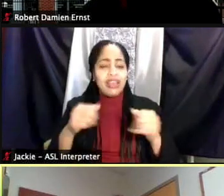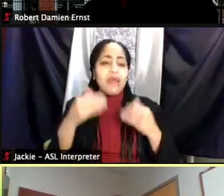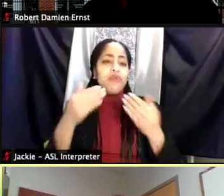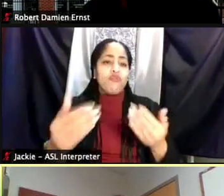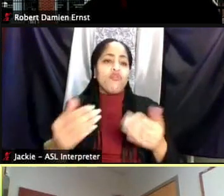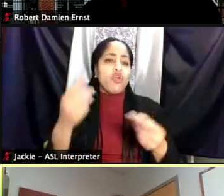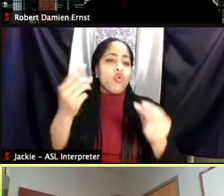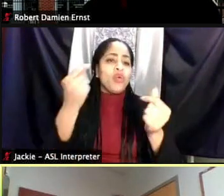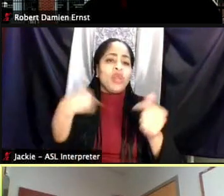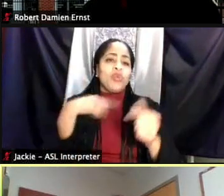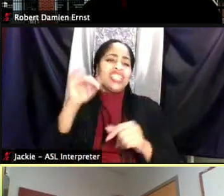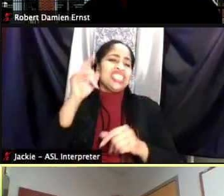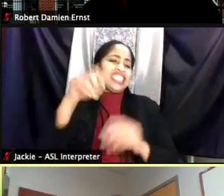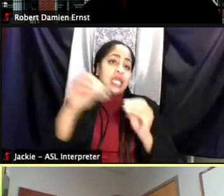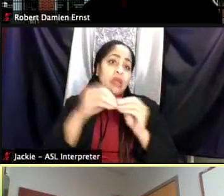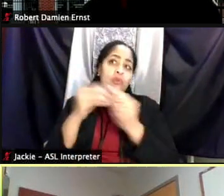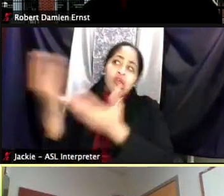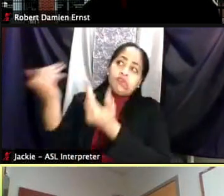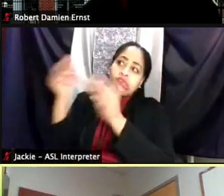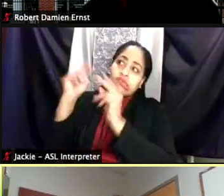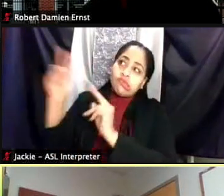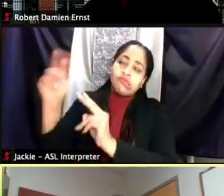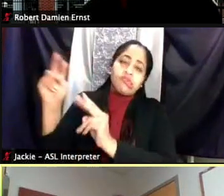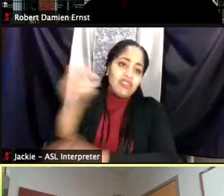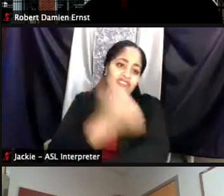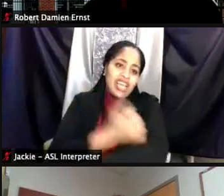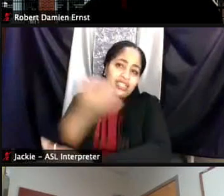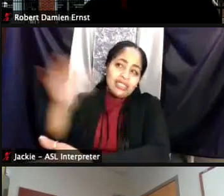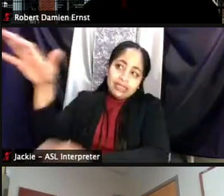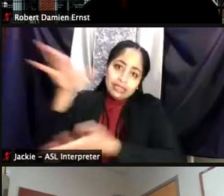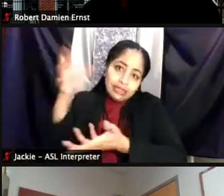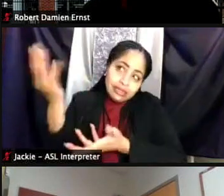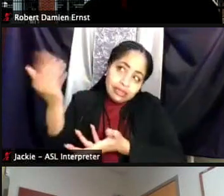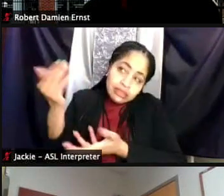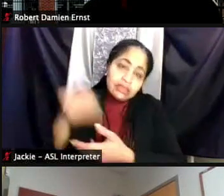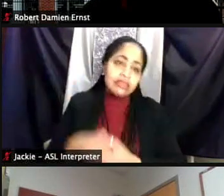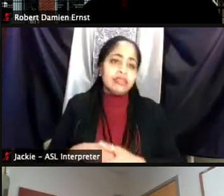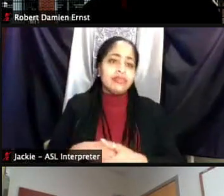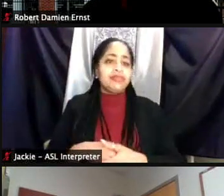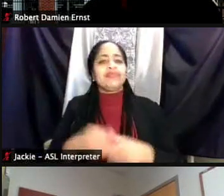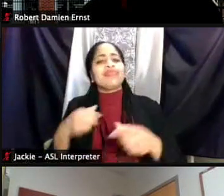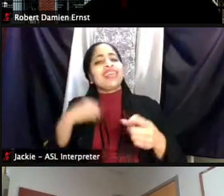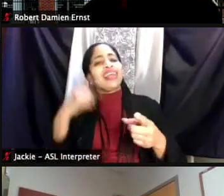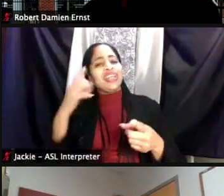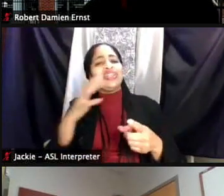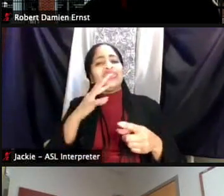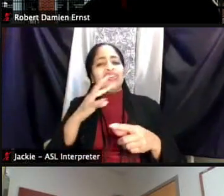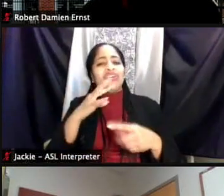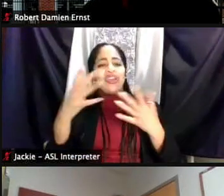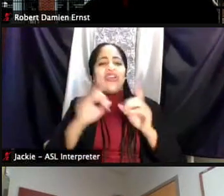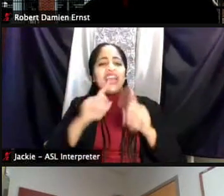We just need vaccine right now. Yeah, I think you touched a little bit on the second question. Can you discuss how decisions